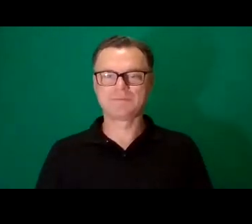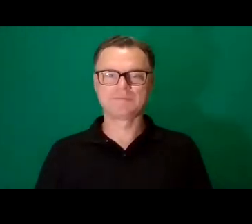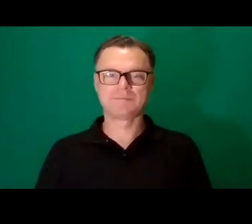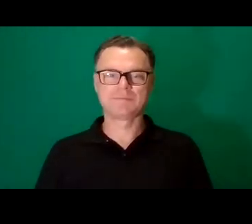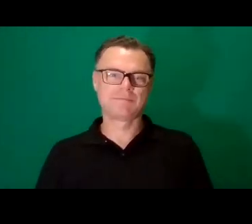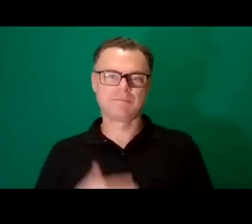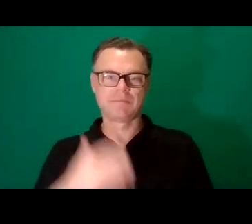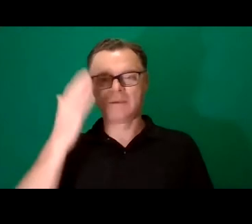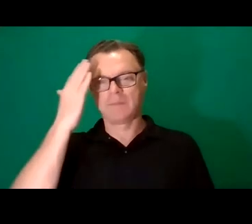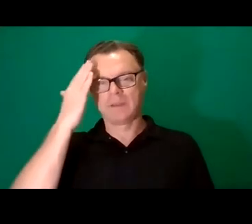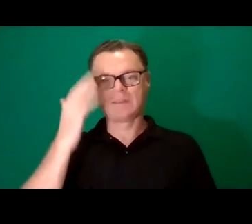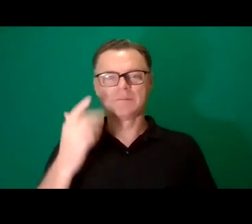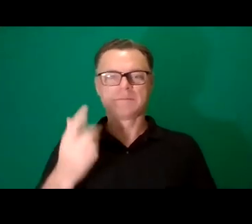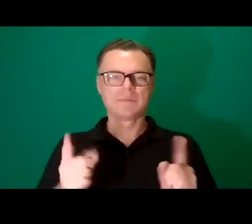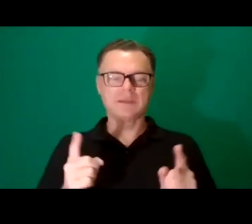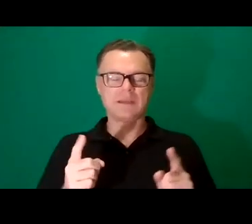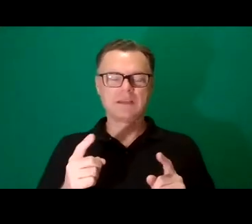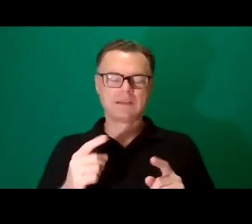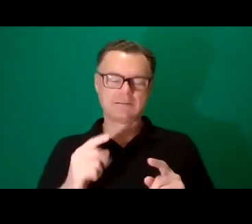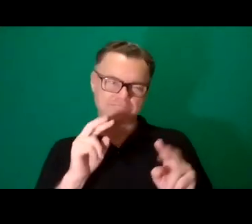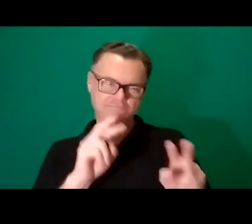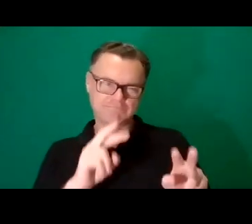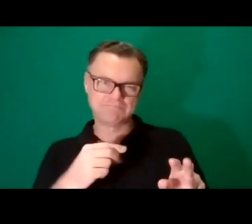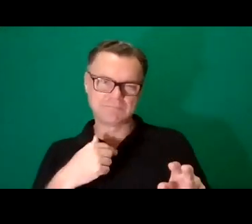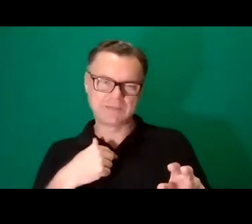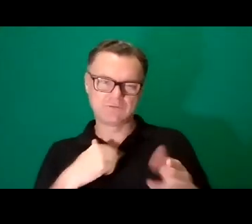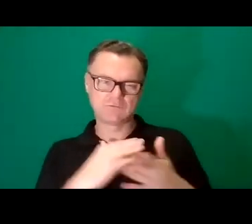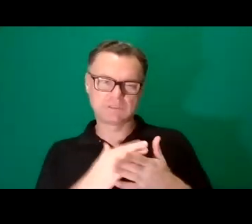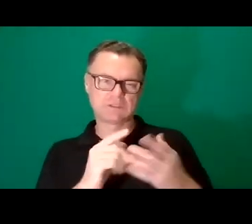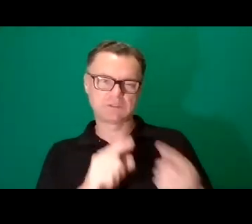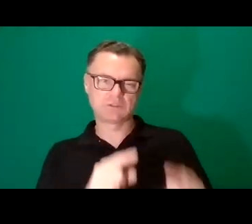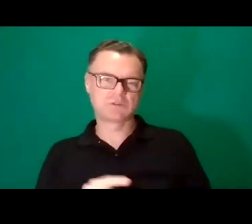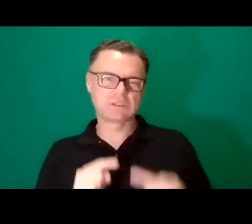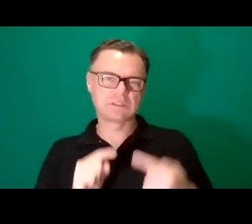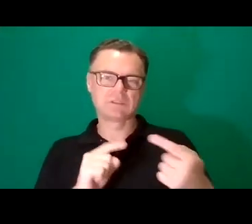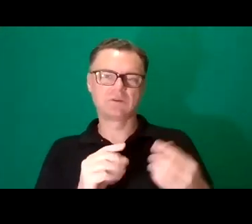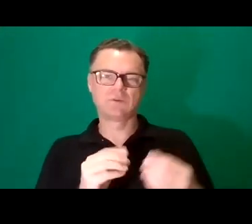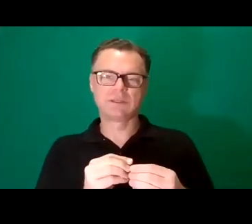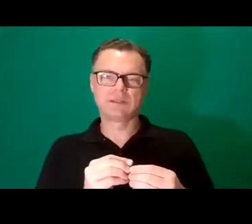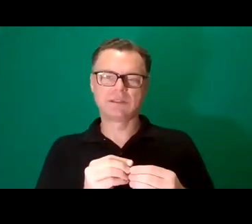that I was still really struggling with the basics. I didn't have any support in the